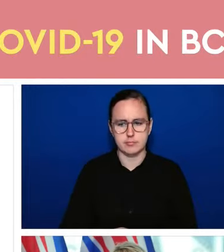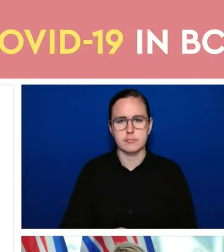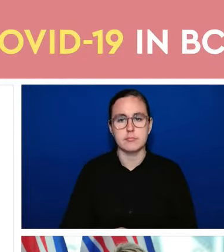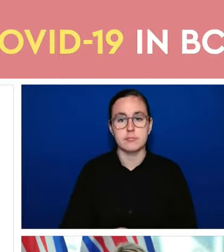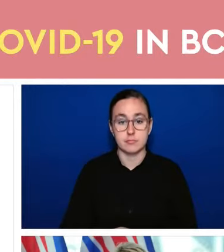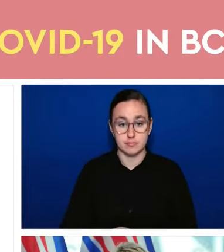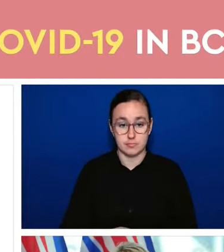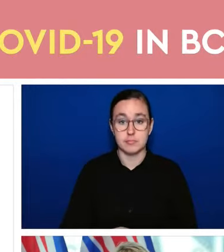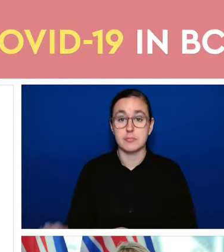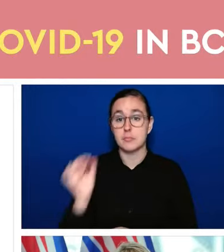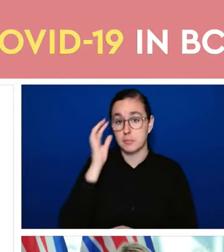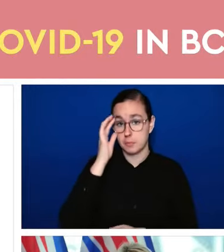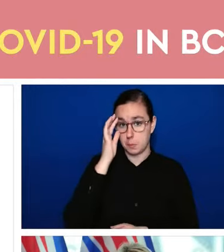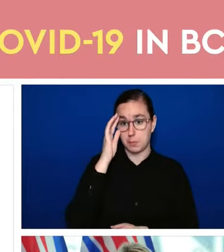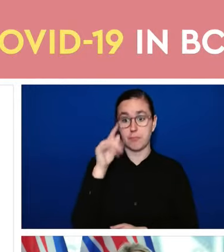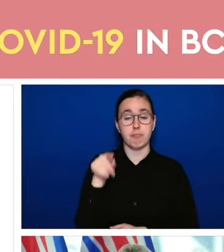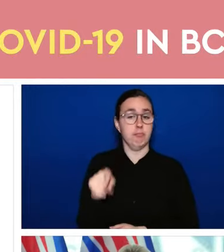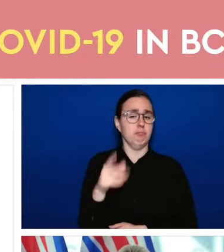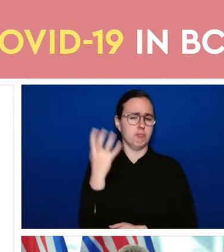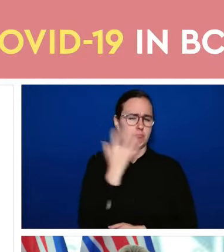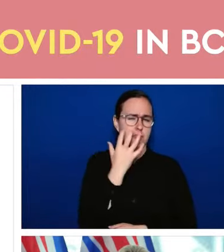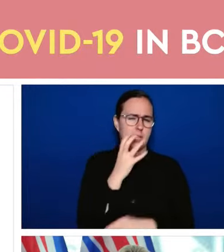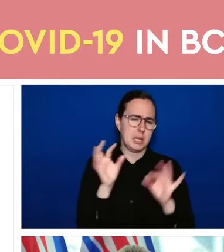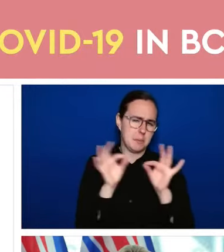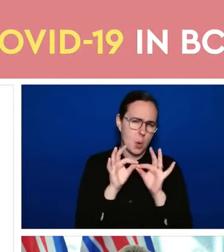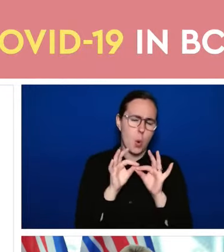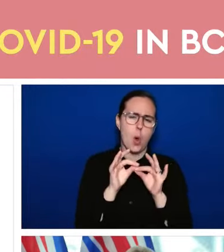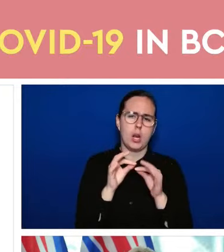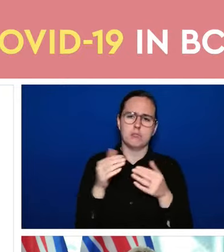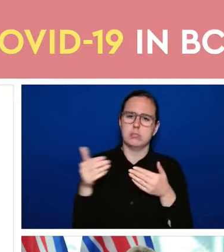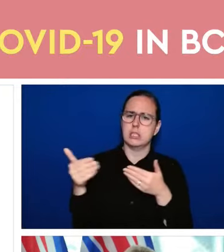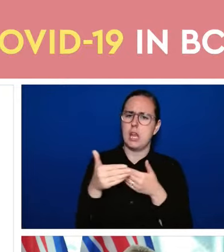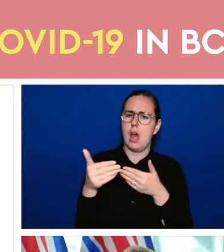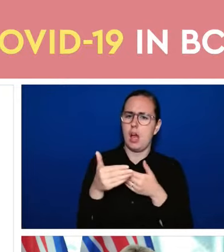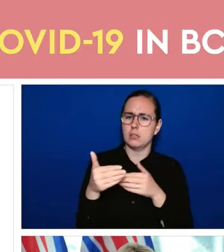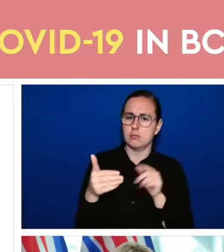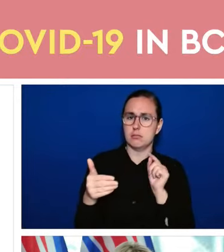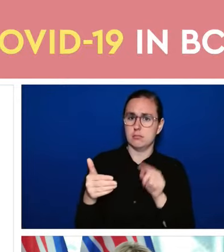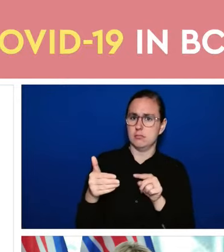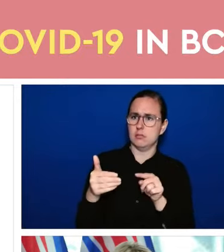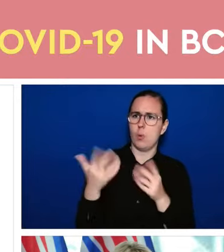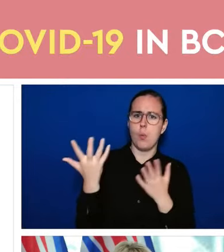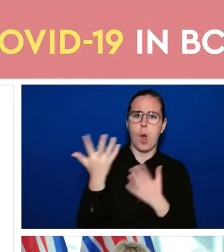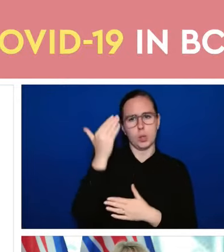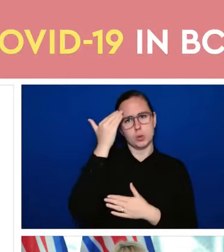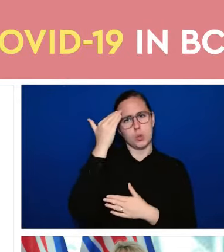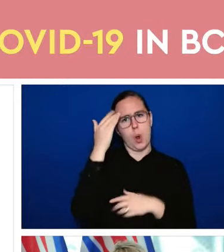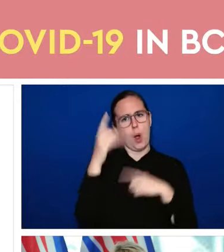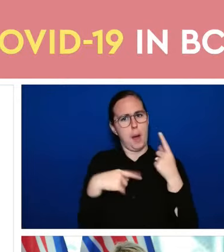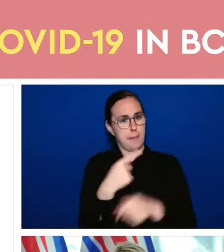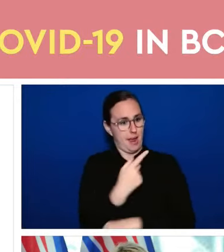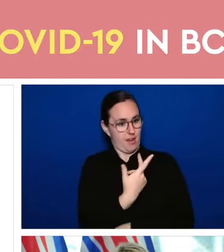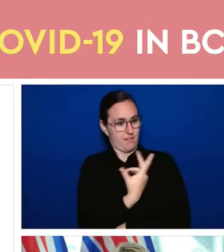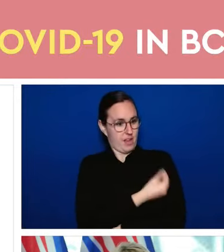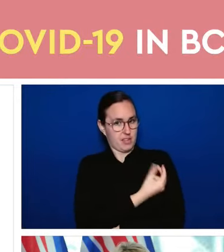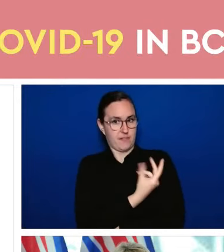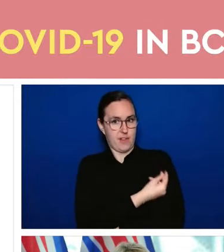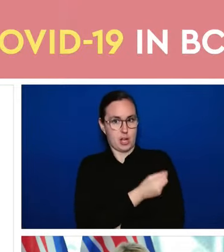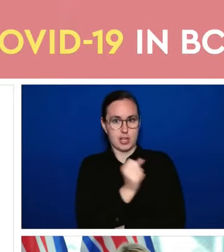that situation and how many doses provide protection. And again it's each standard and so